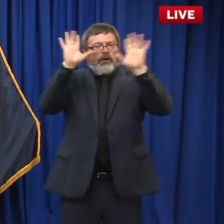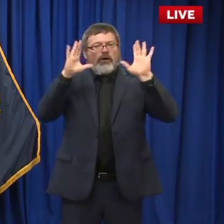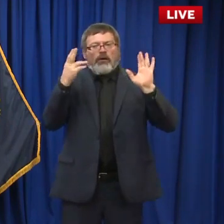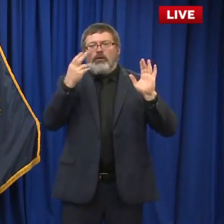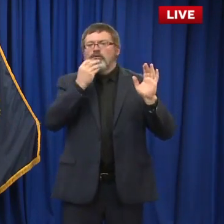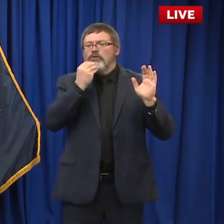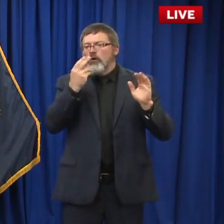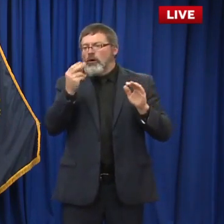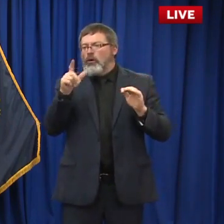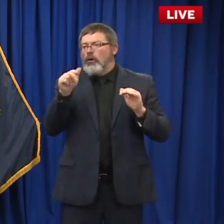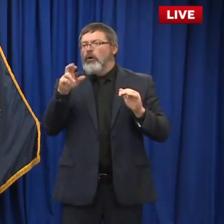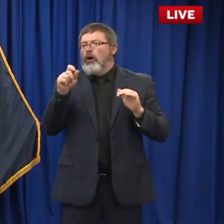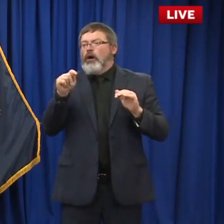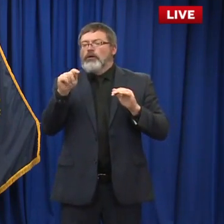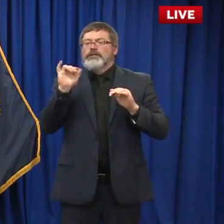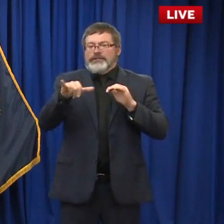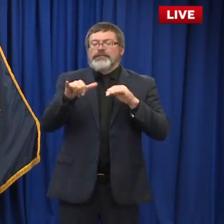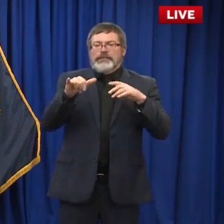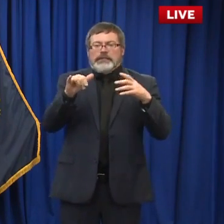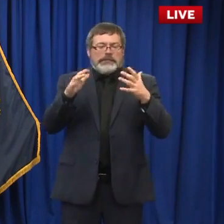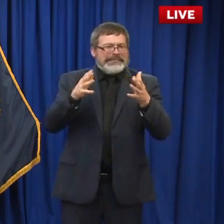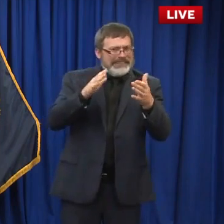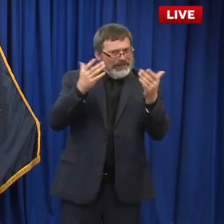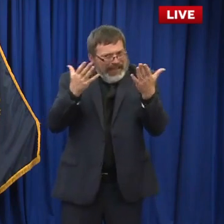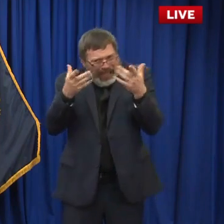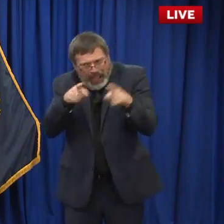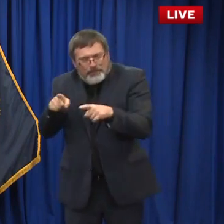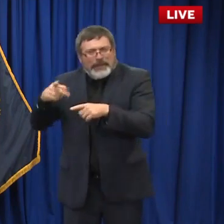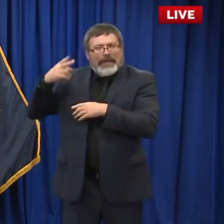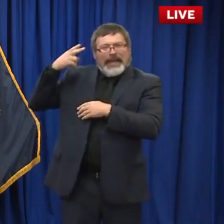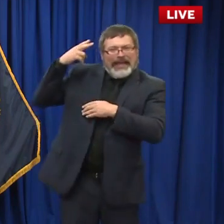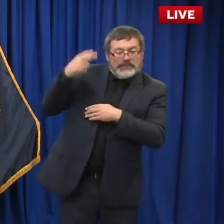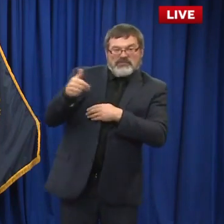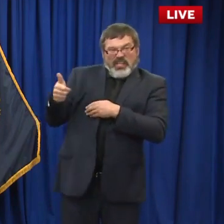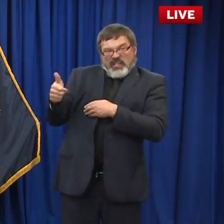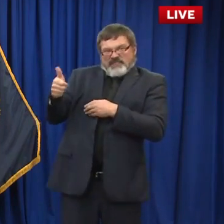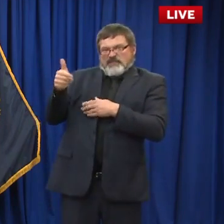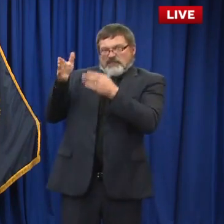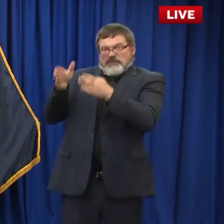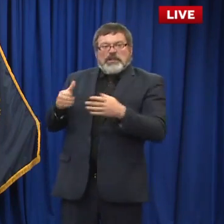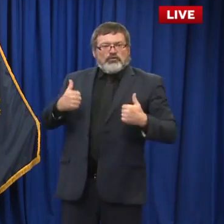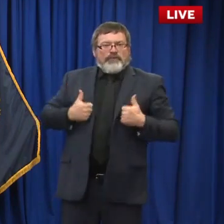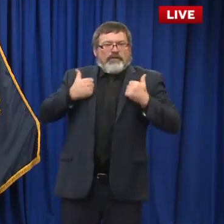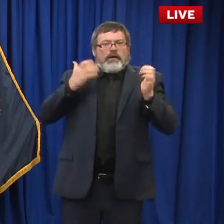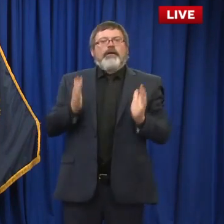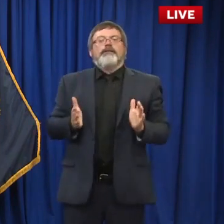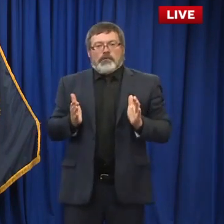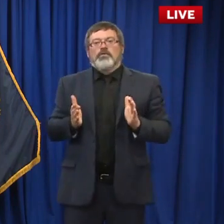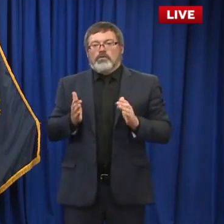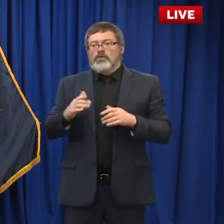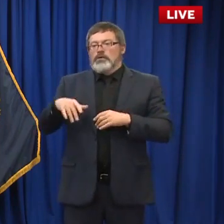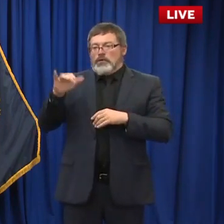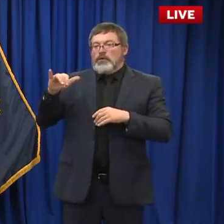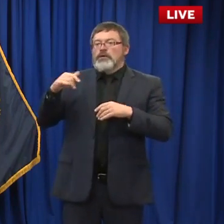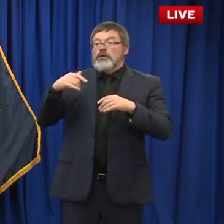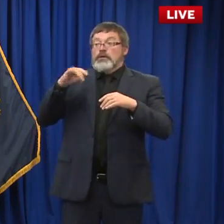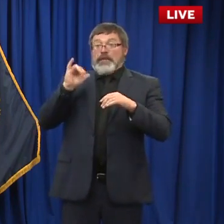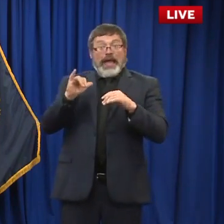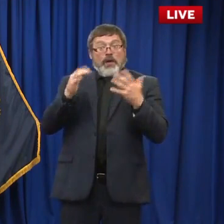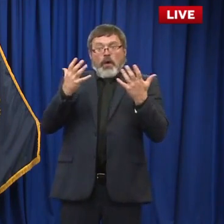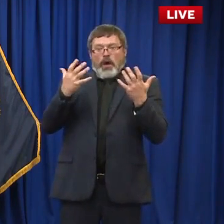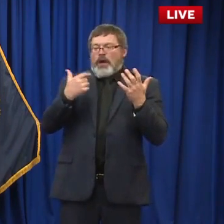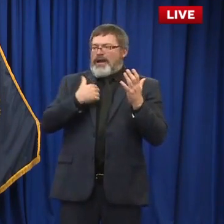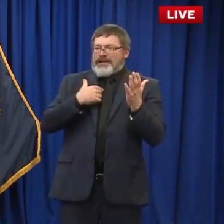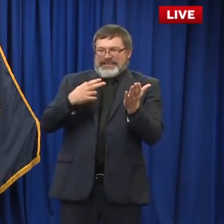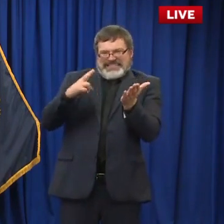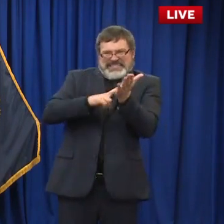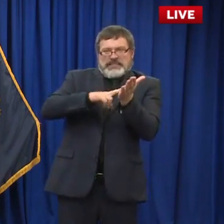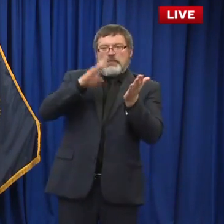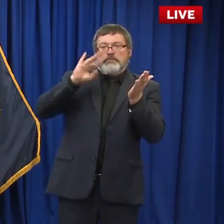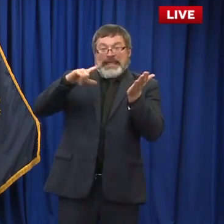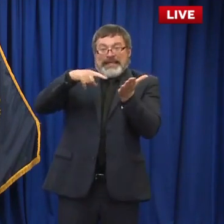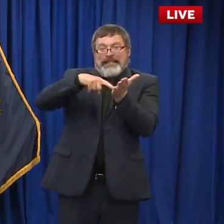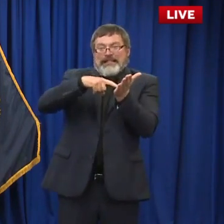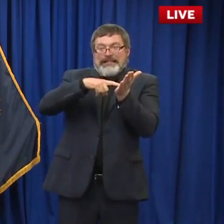WHAT ARE WE LEAVING FOR OUR CHILDREN, WHAT ARE WE MAKING SURE WE INSTILL AND WHAT STORIES THAT ARE IMPORTANT LESSONS ARE NOT FORGOTTEN AND THAT'S A -- THIS IS REALLY A BIG ONE, TO BE